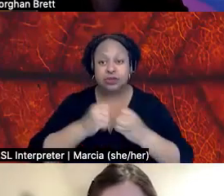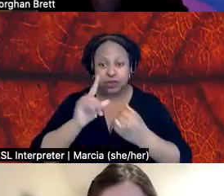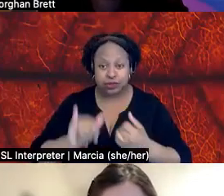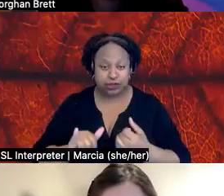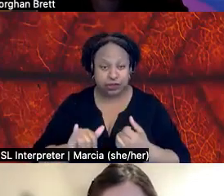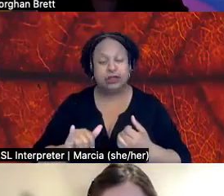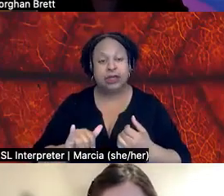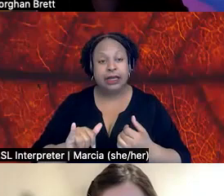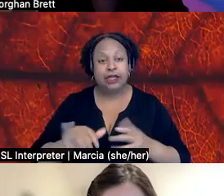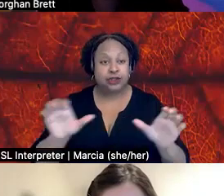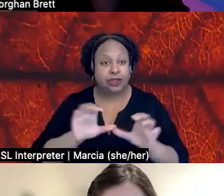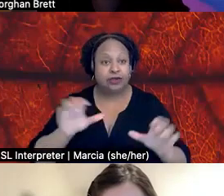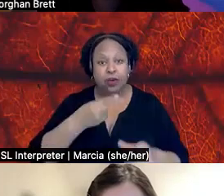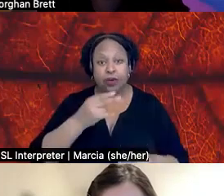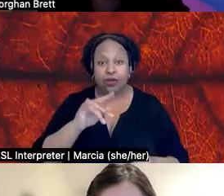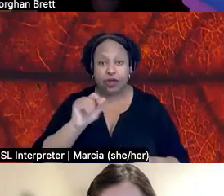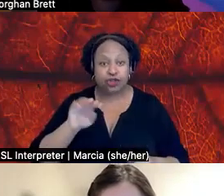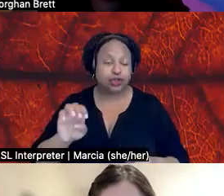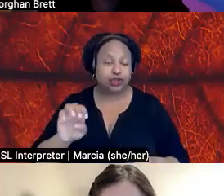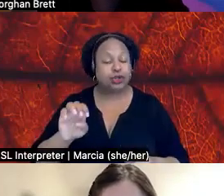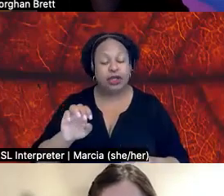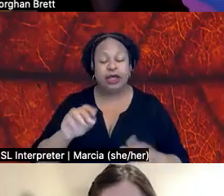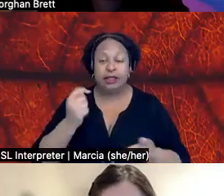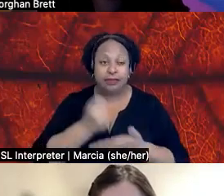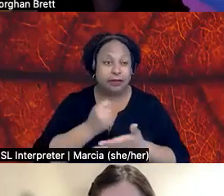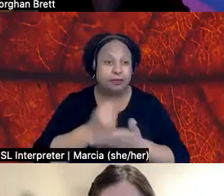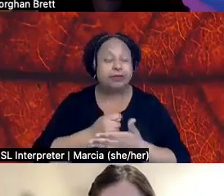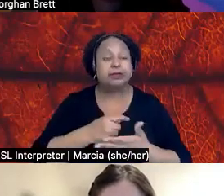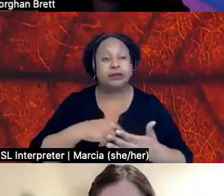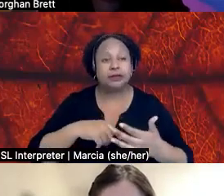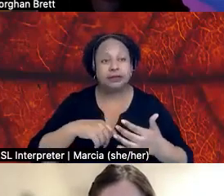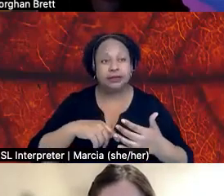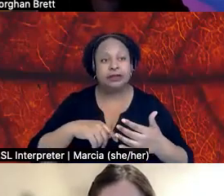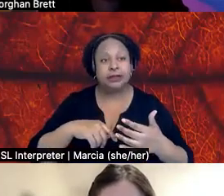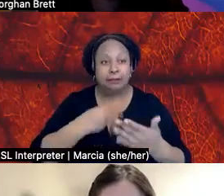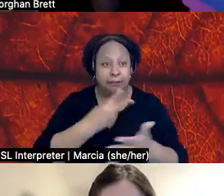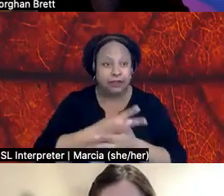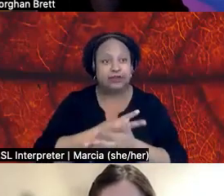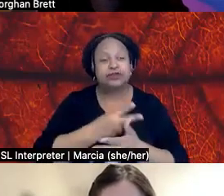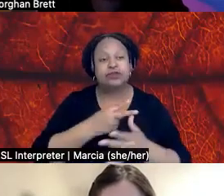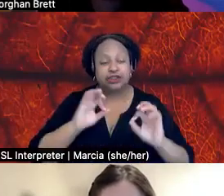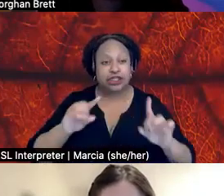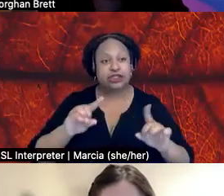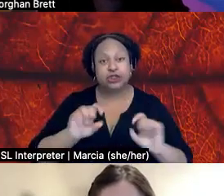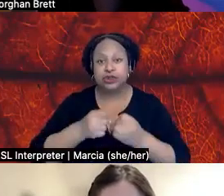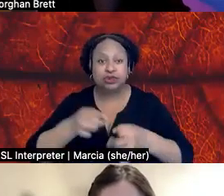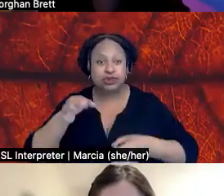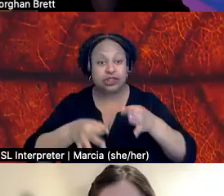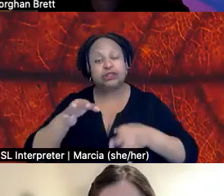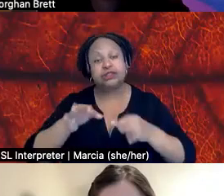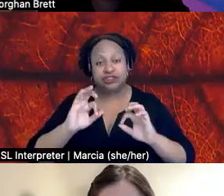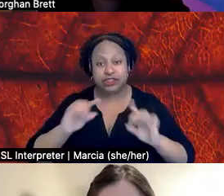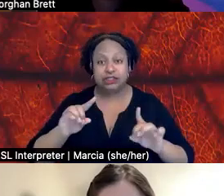horticultural therapy and a master's in education and social justice education. I have navigated elementary school, high school,